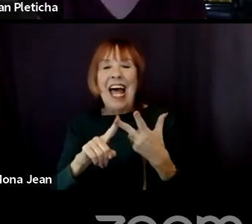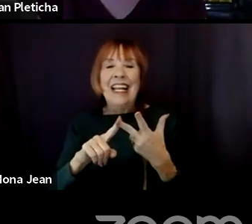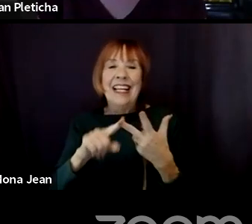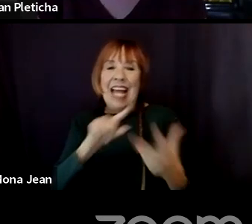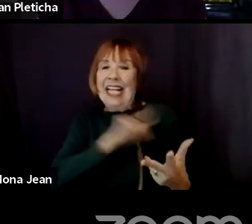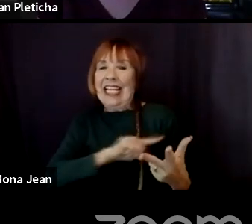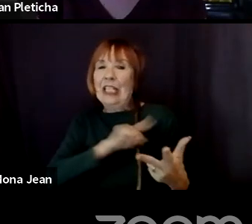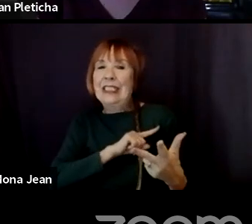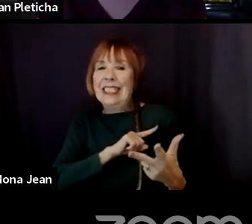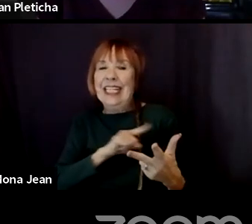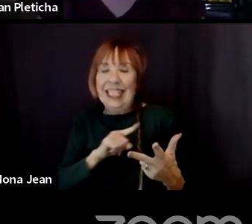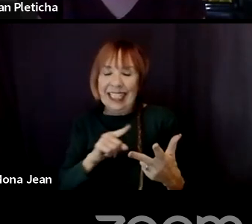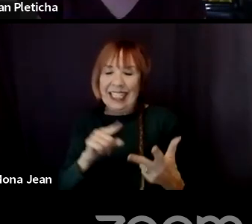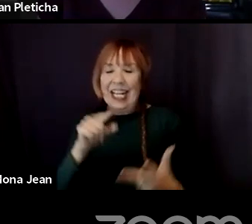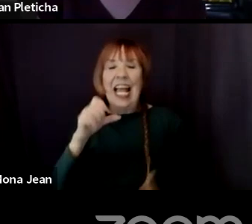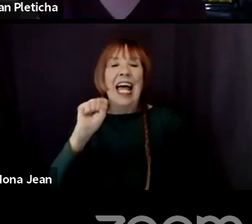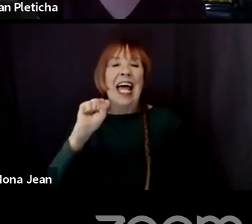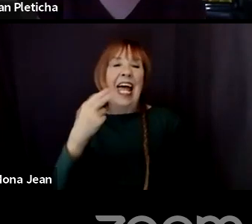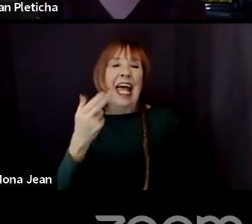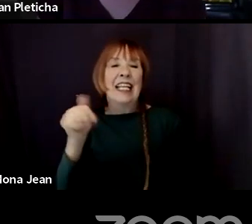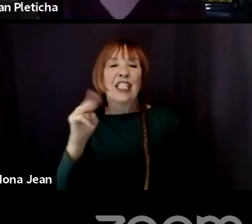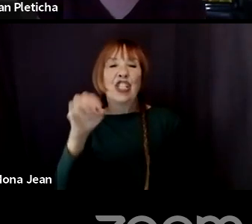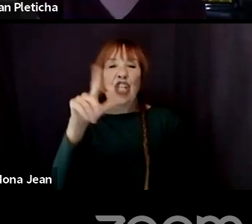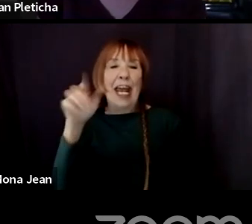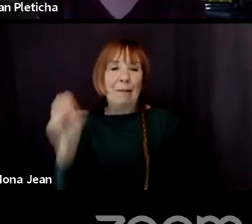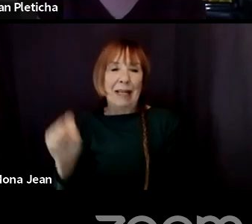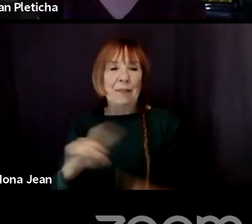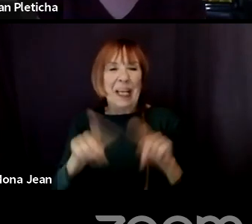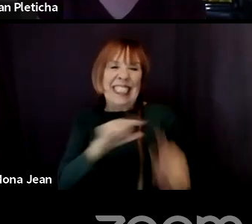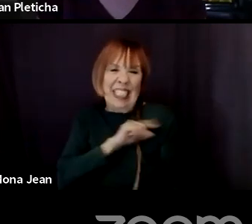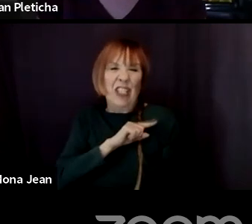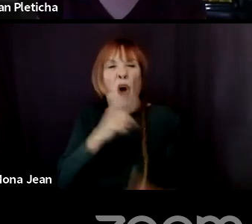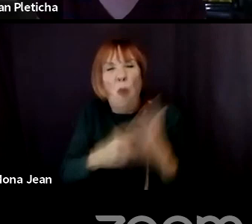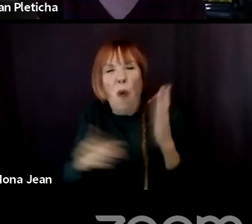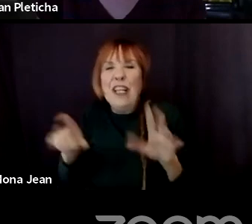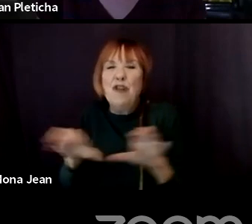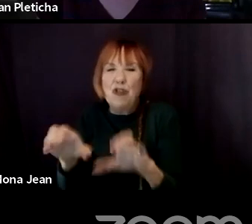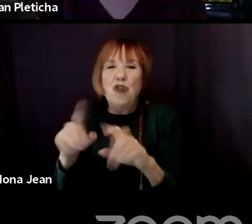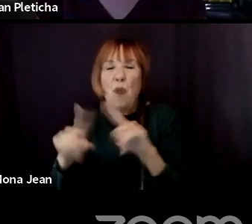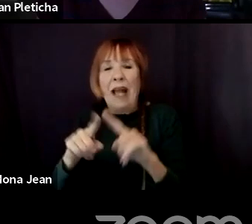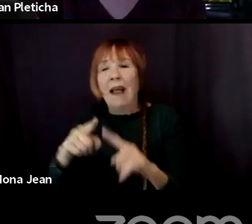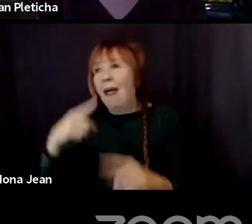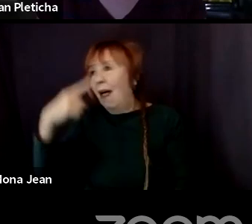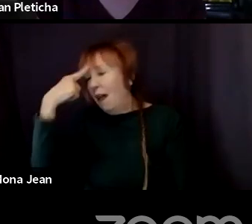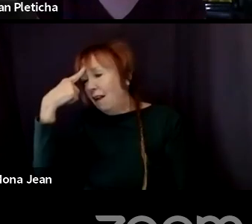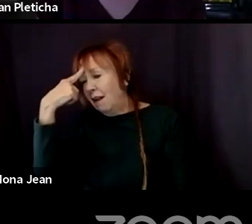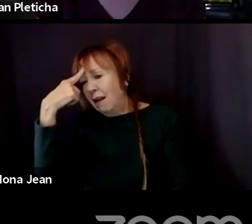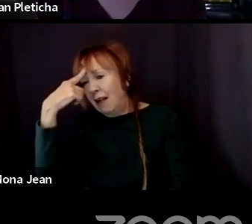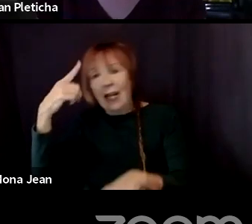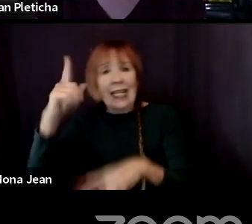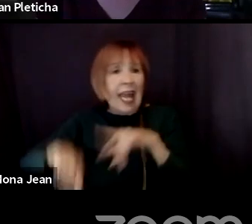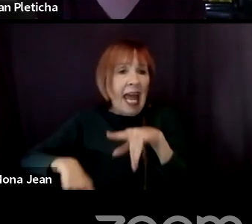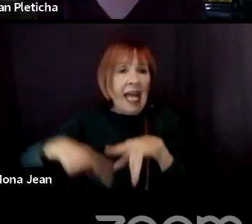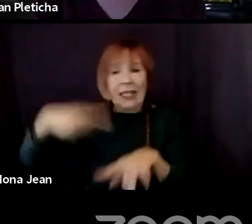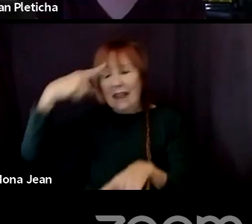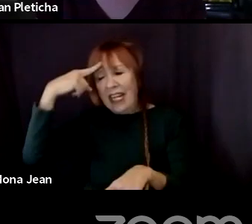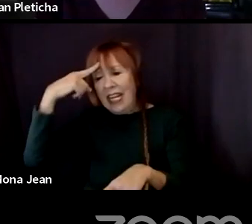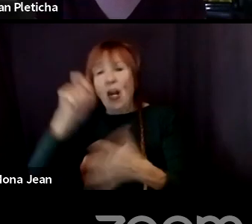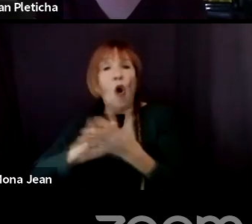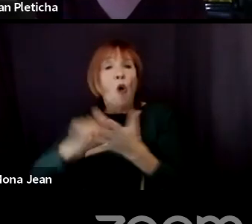to take your mind off of quarantine or that you use an escape when you're suffering from the dreaded writer's block?